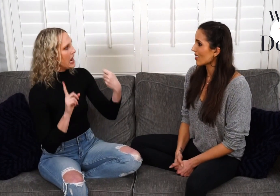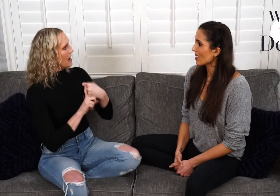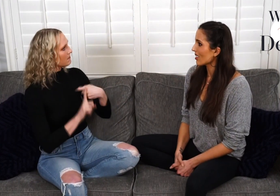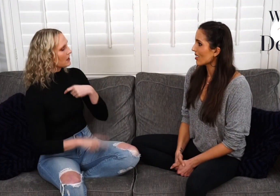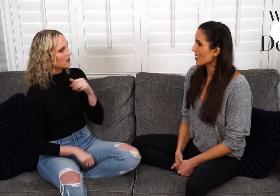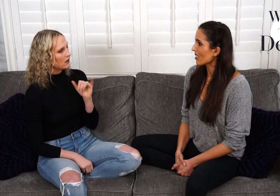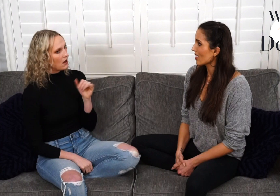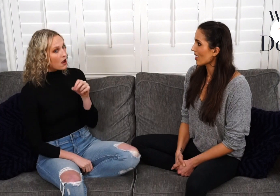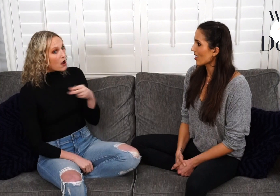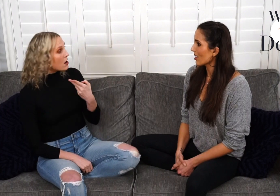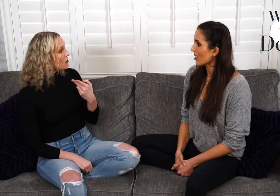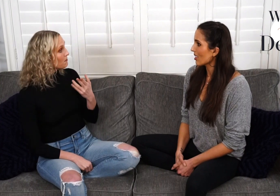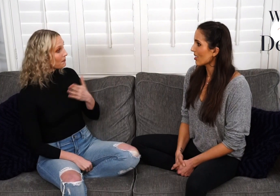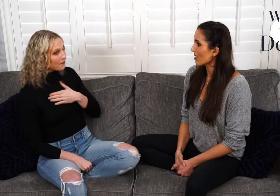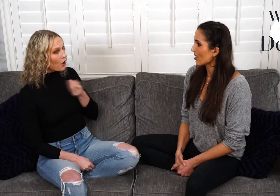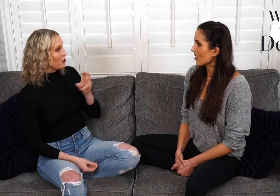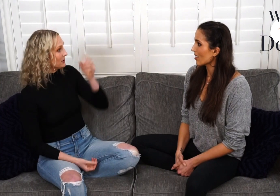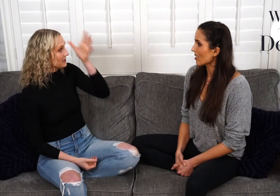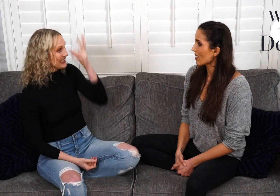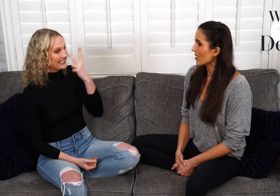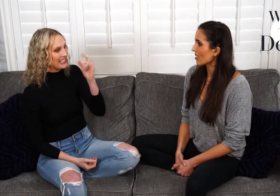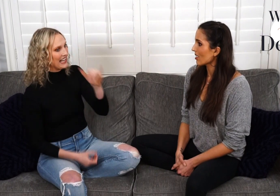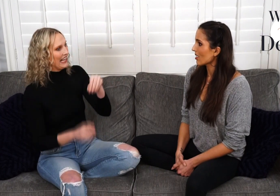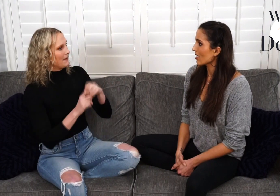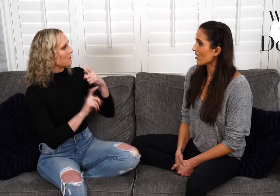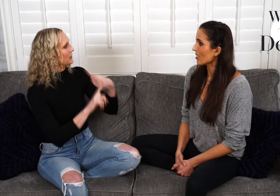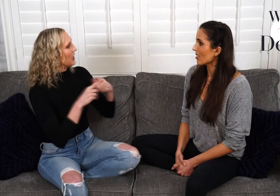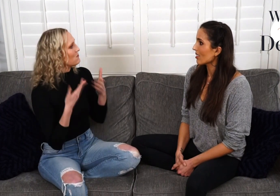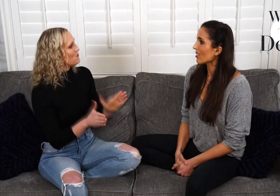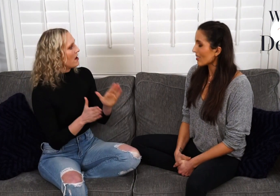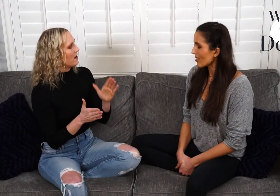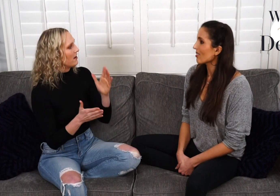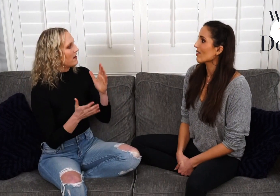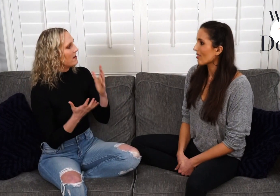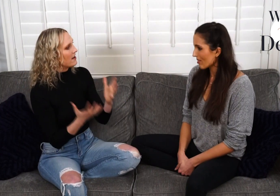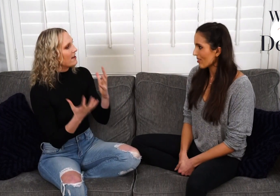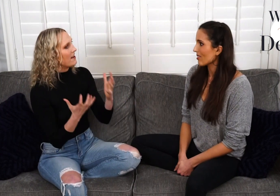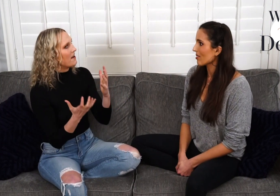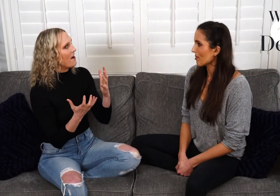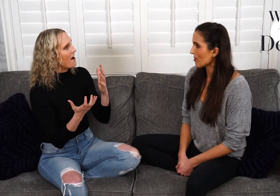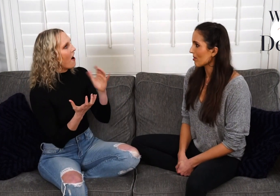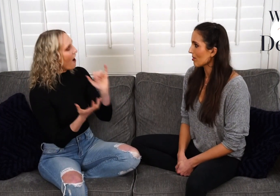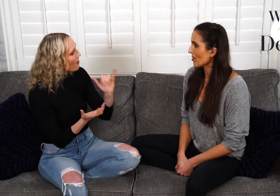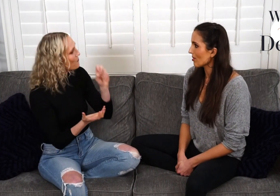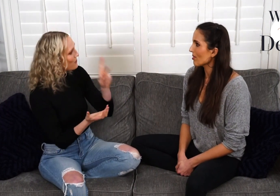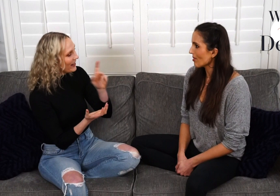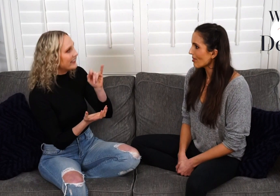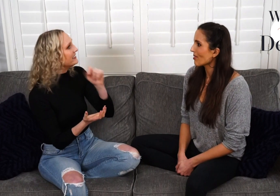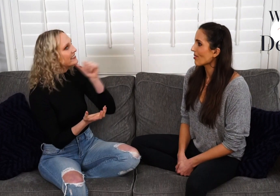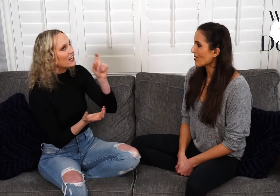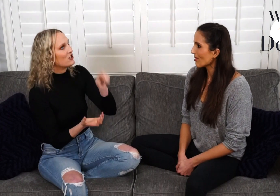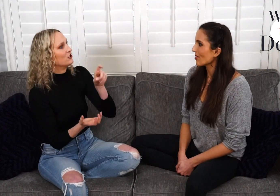really hit me it was like, oh my own dad sees this in a positive light. So it doesn't necessarily